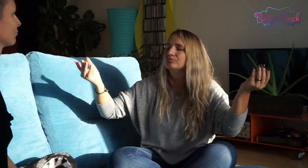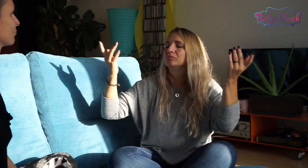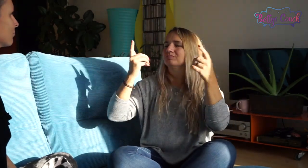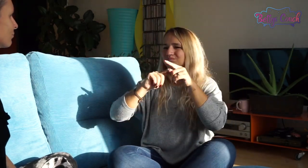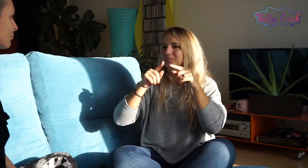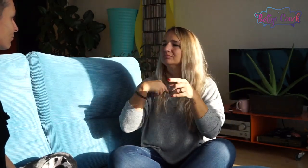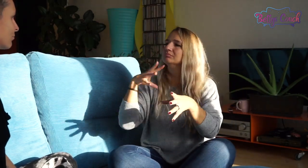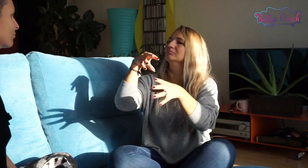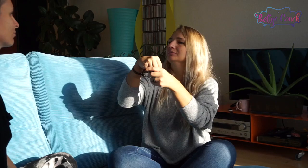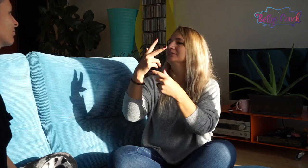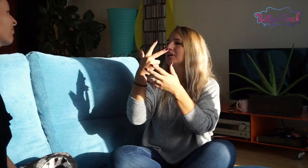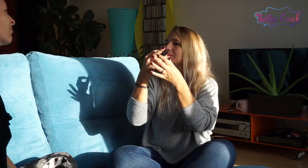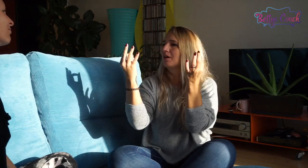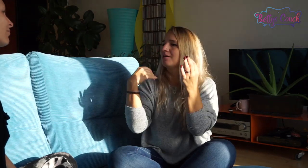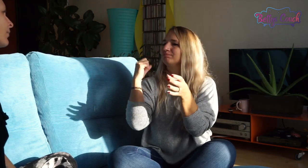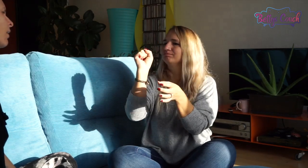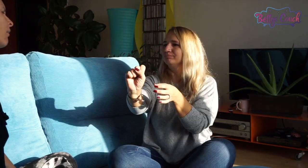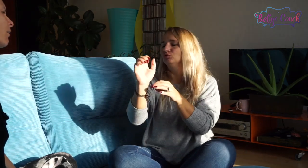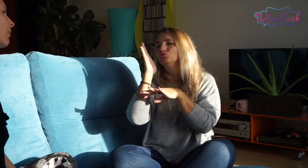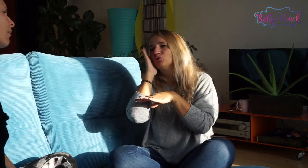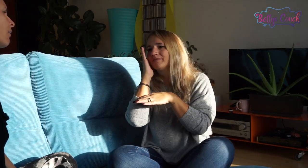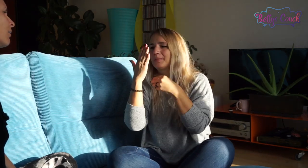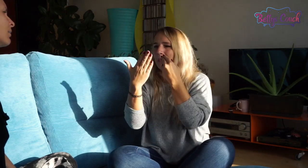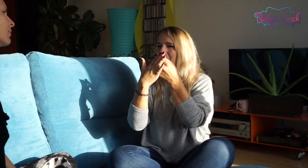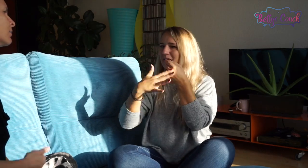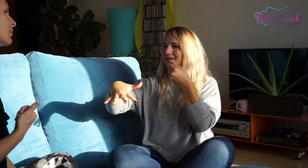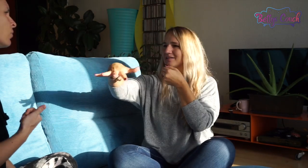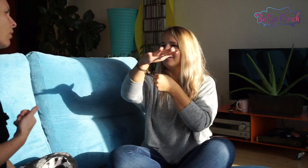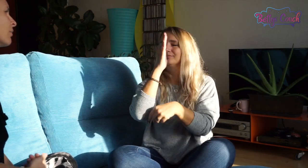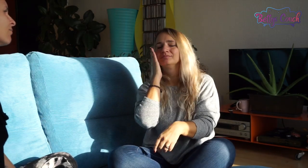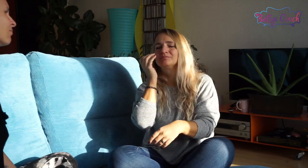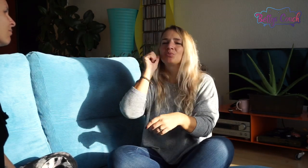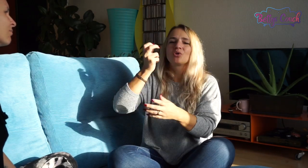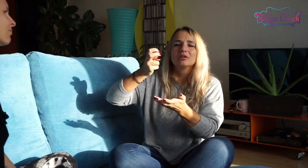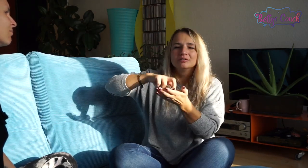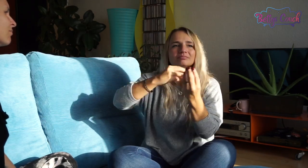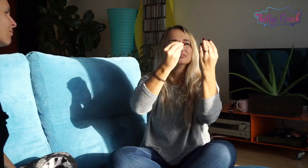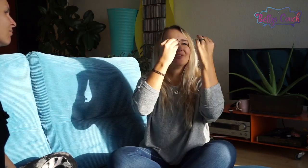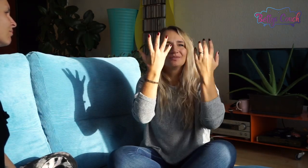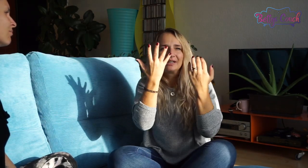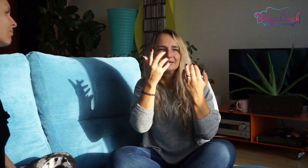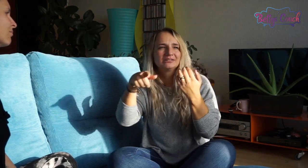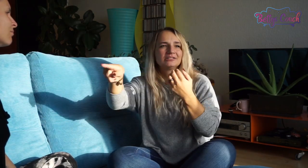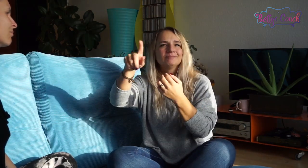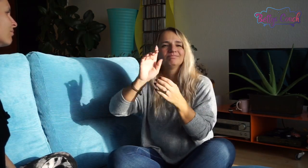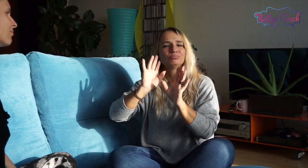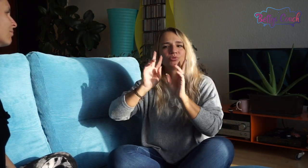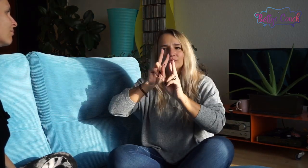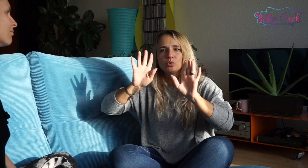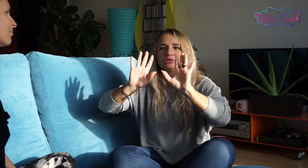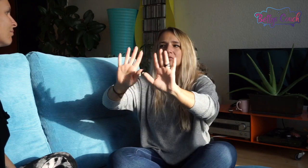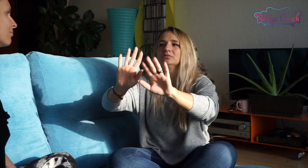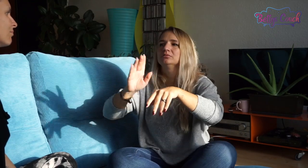I spent 3 days near the camp. There were classes in the morning. I was taught how to deal with these elephants, what to do & what not.